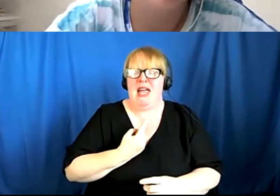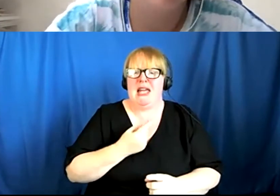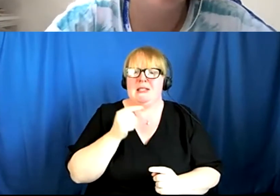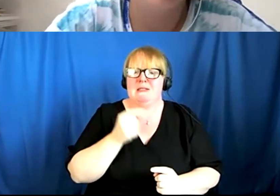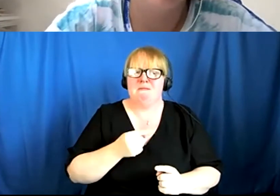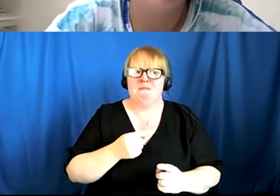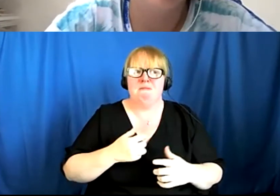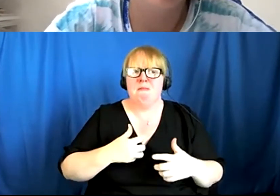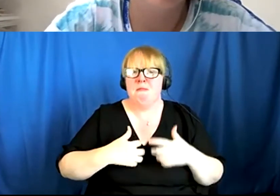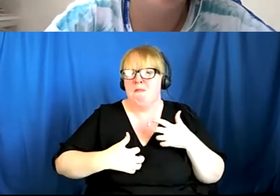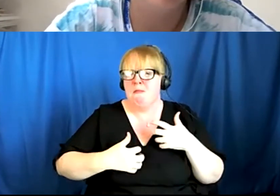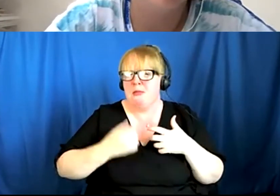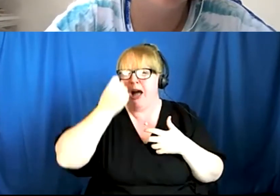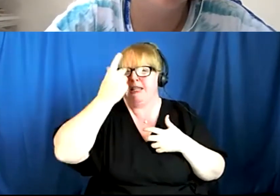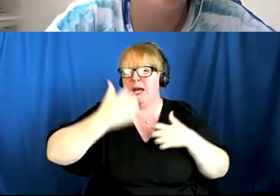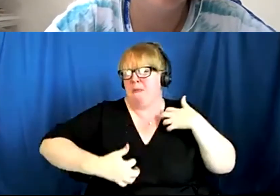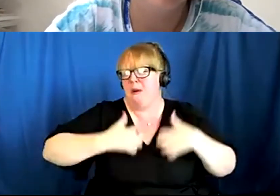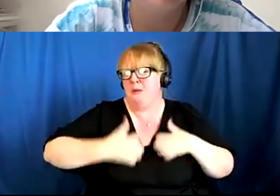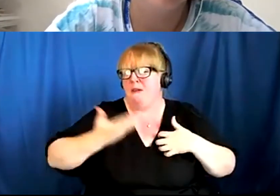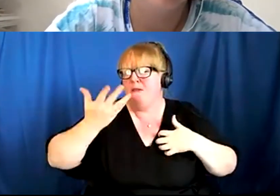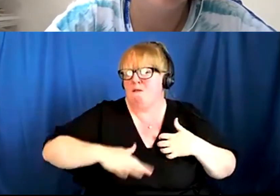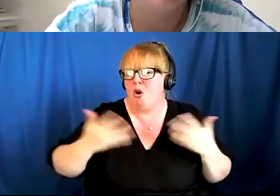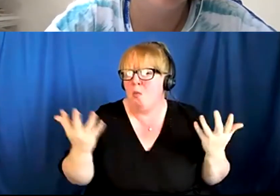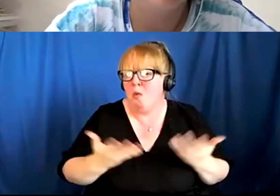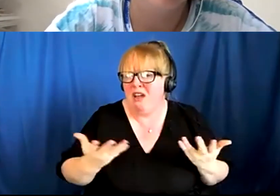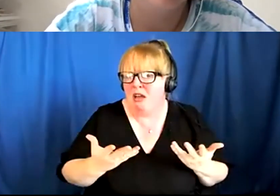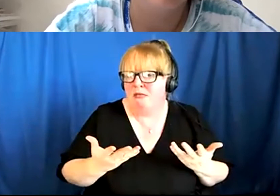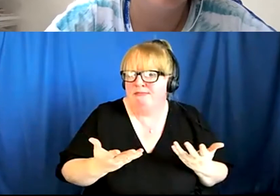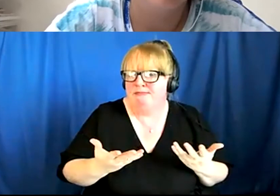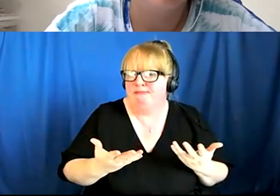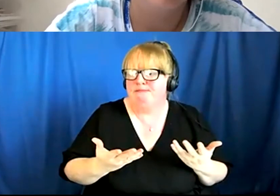very first place; who is this for? Obviously, it was, it was